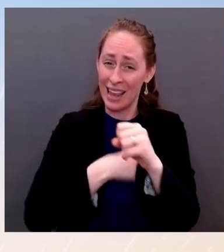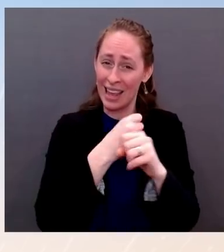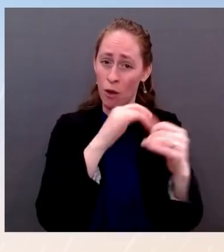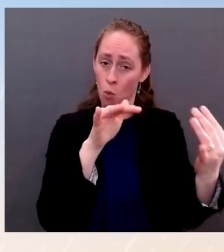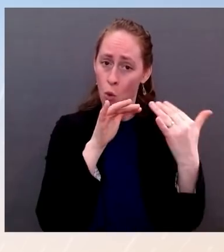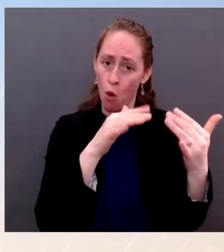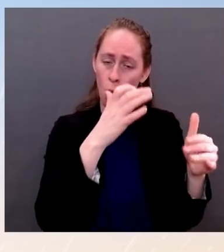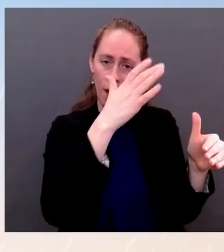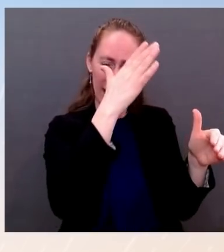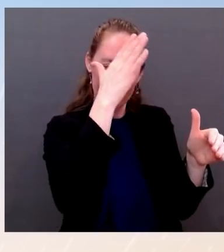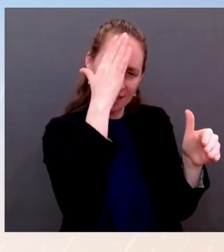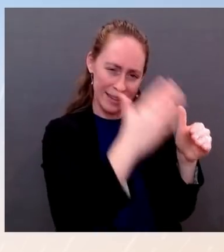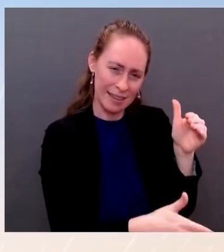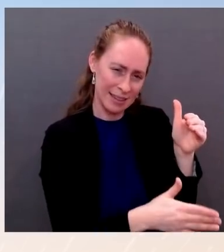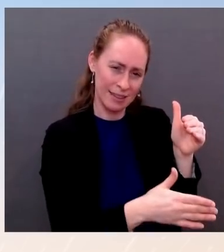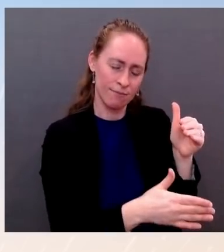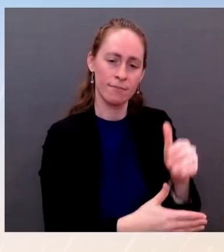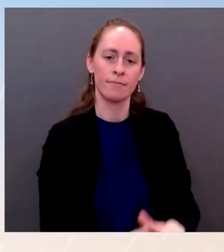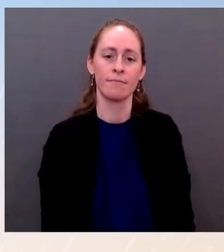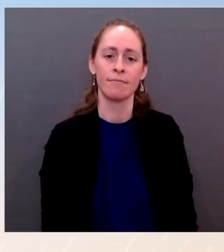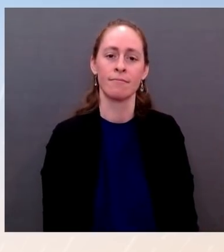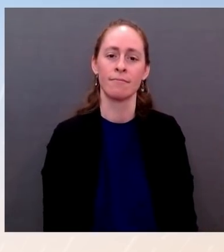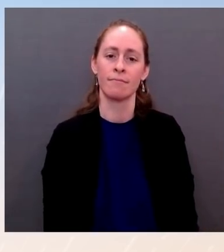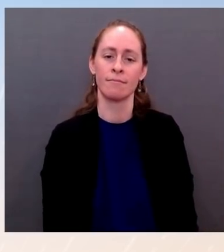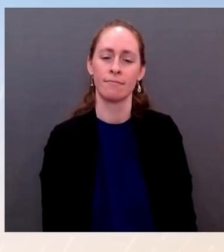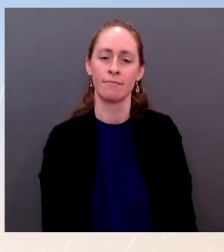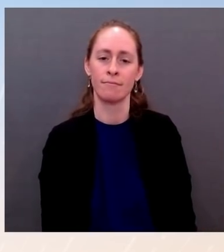but without any plan for departure or for helping the --